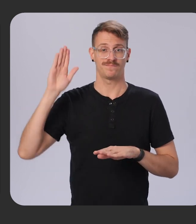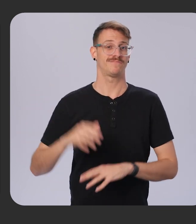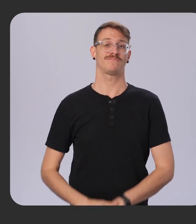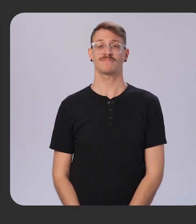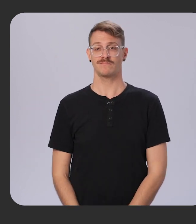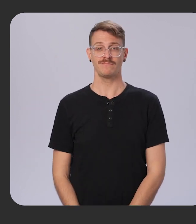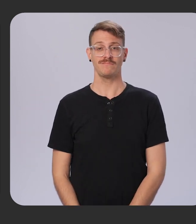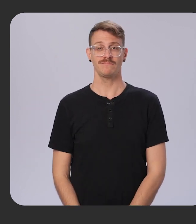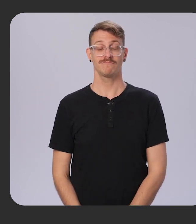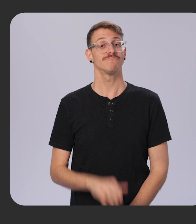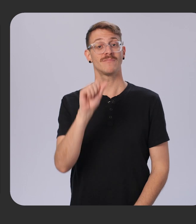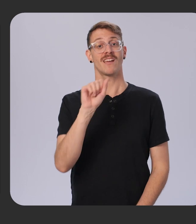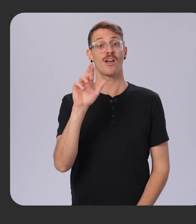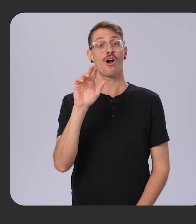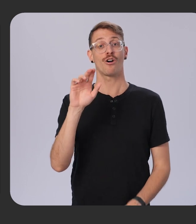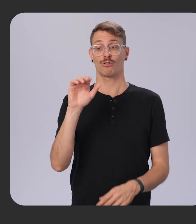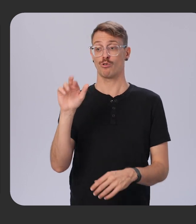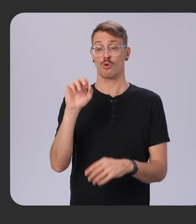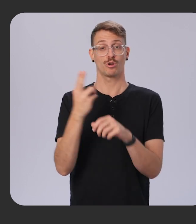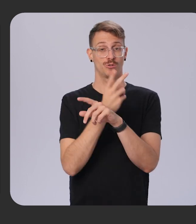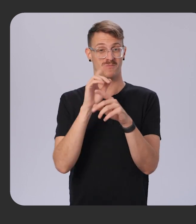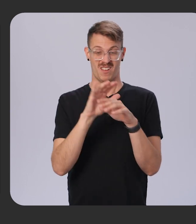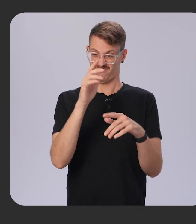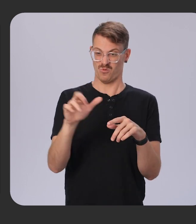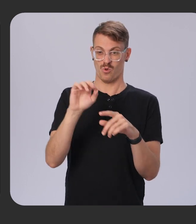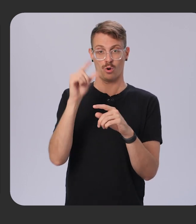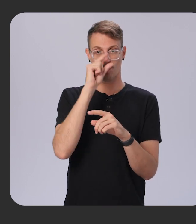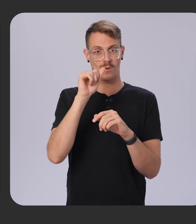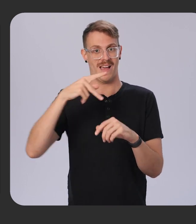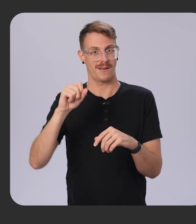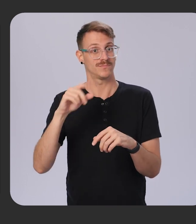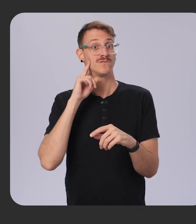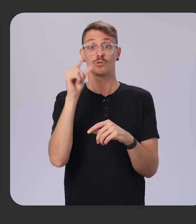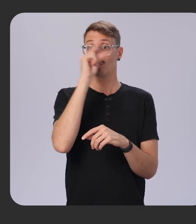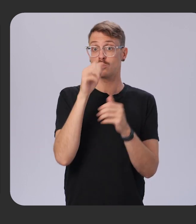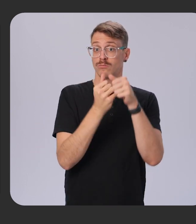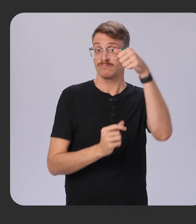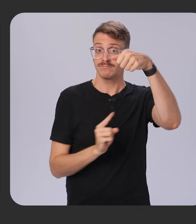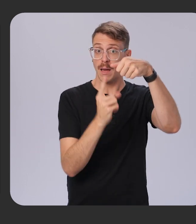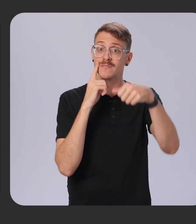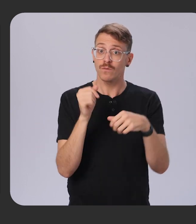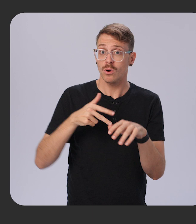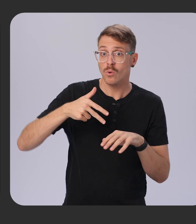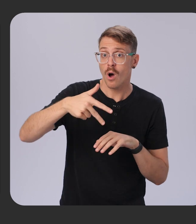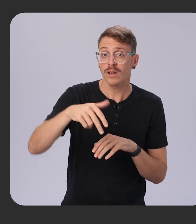AR is used by core Google apps, such as Google Maps for walking navigation, as well as by third parties,